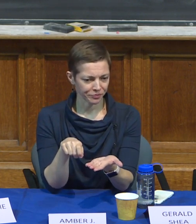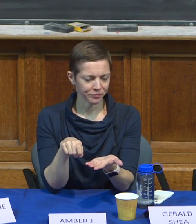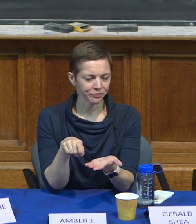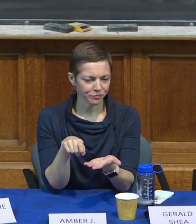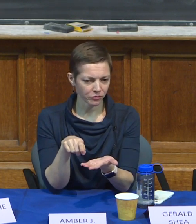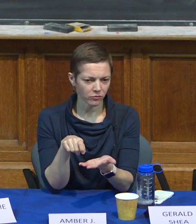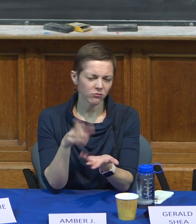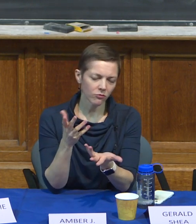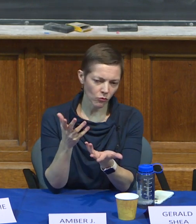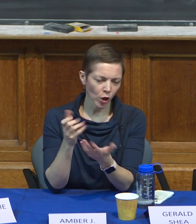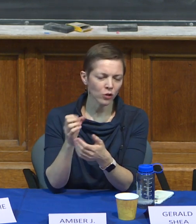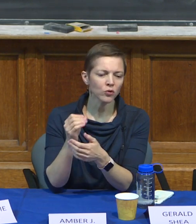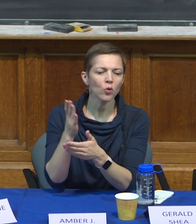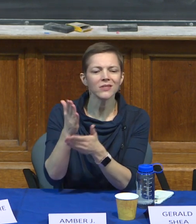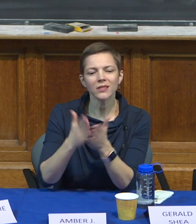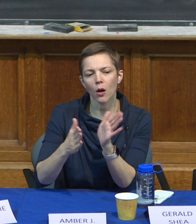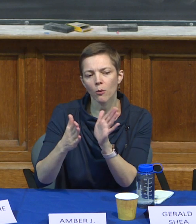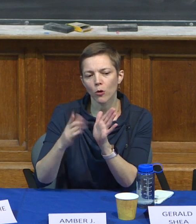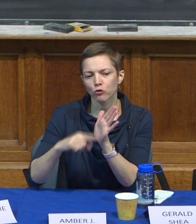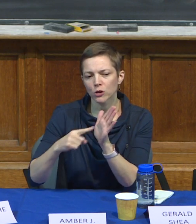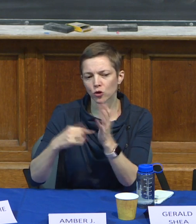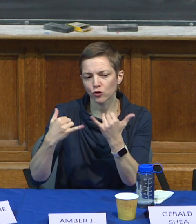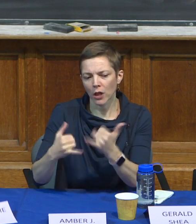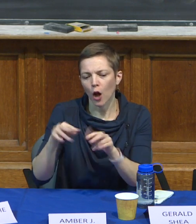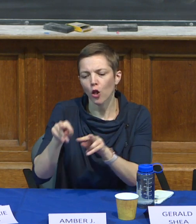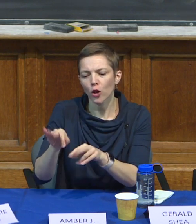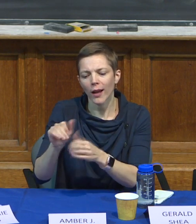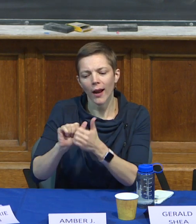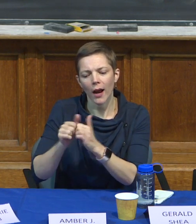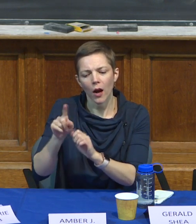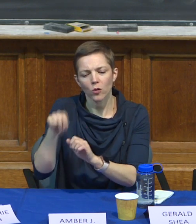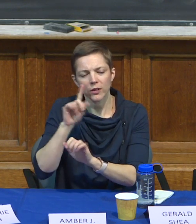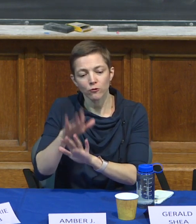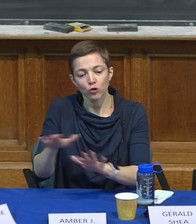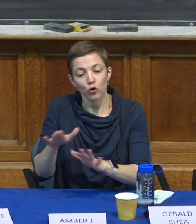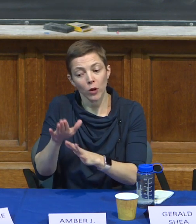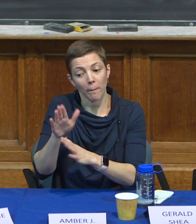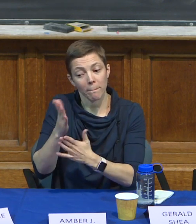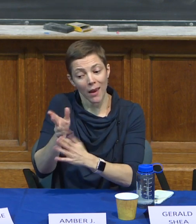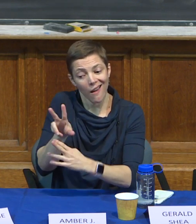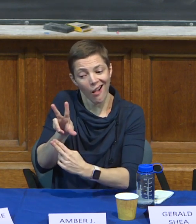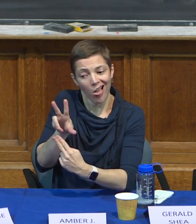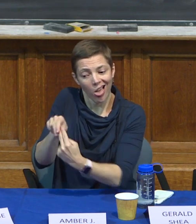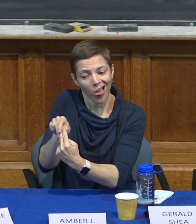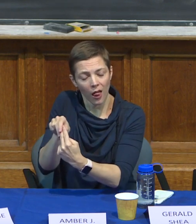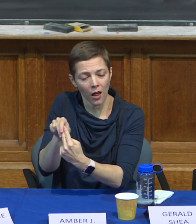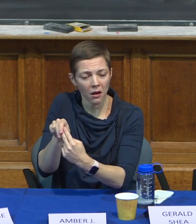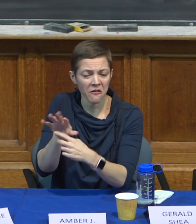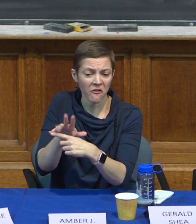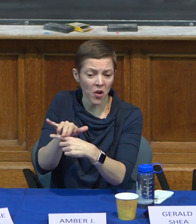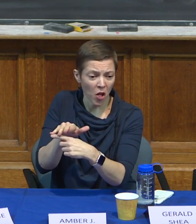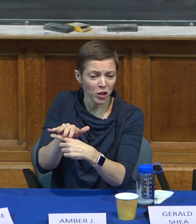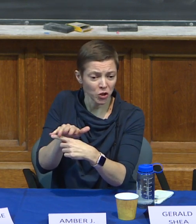does not map onto a Sign Language used by Deaf students. Research today is looking at how Deaf students